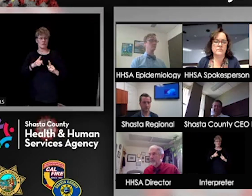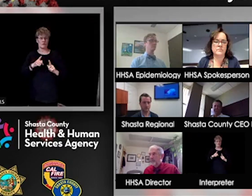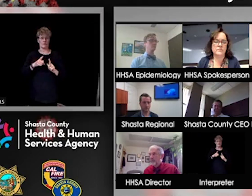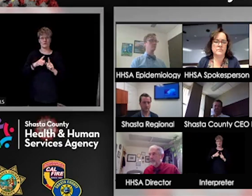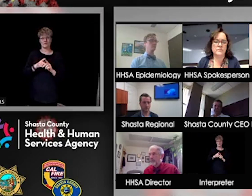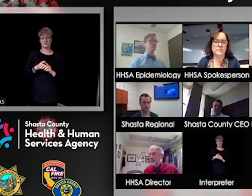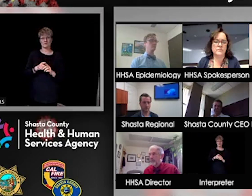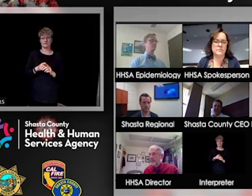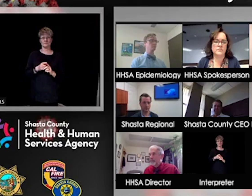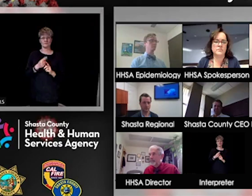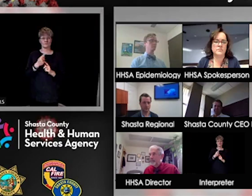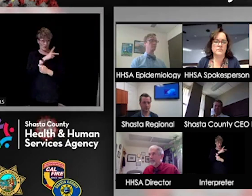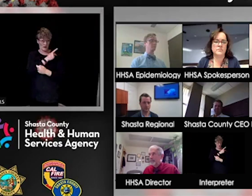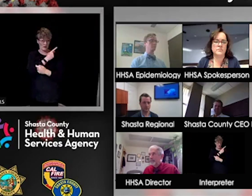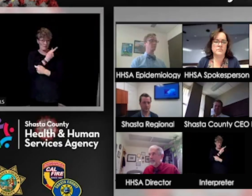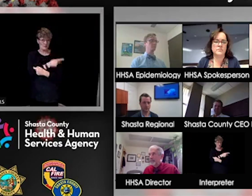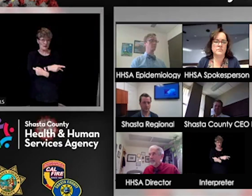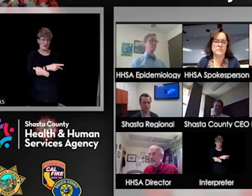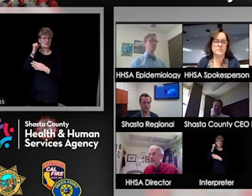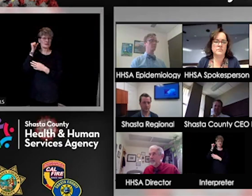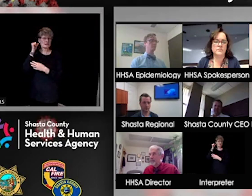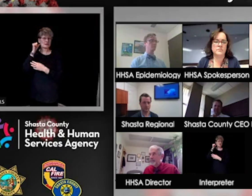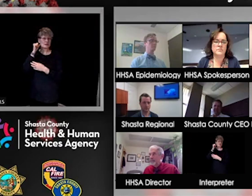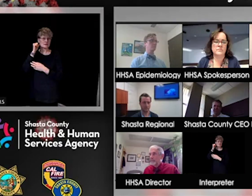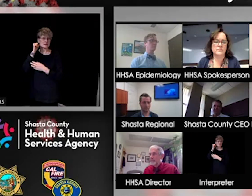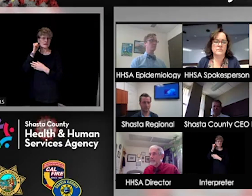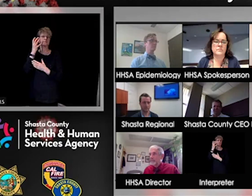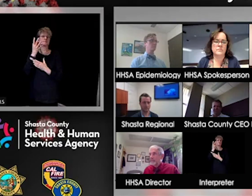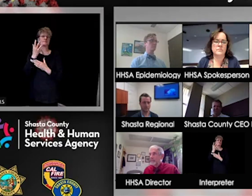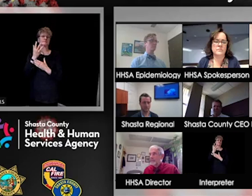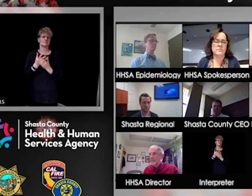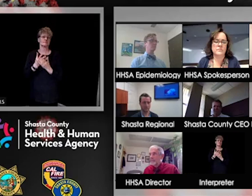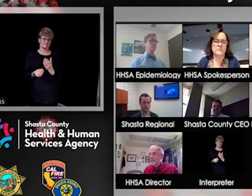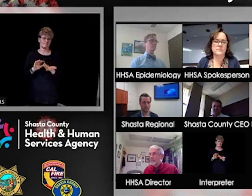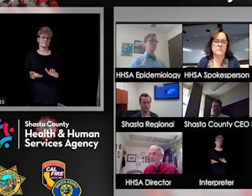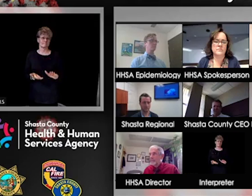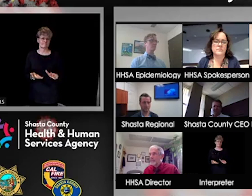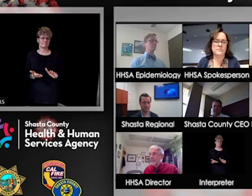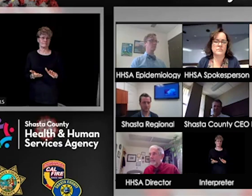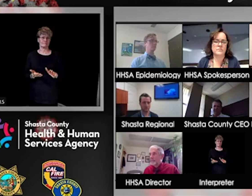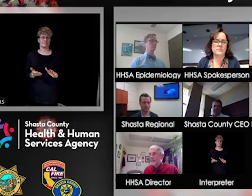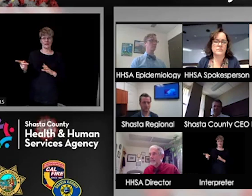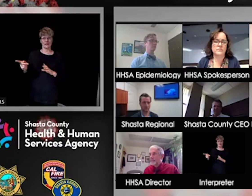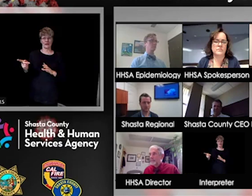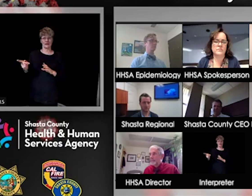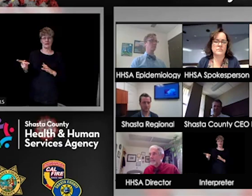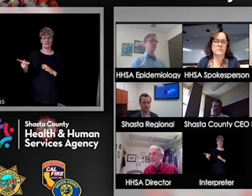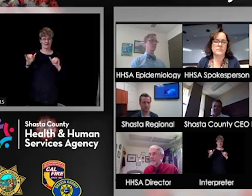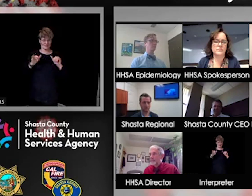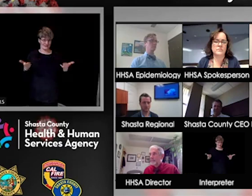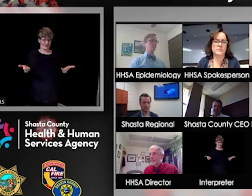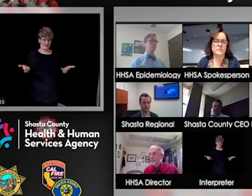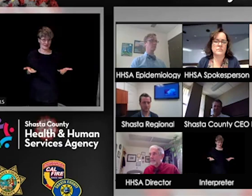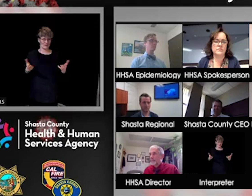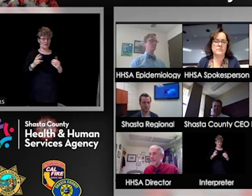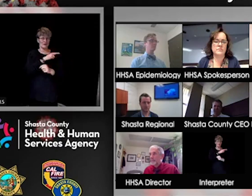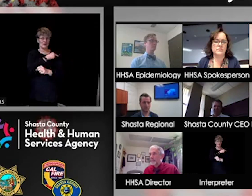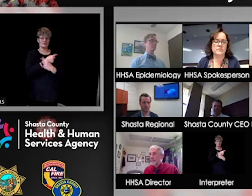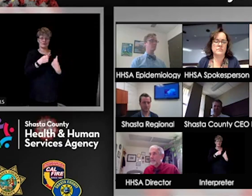passed away. So, that gentleman had been with us from the start and he battled COVID-19